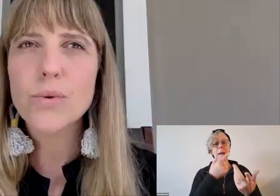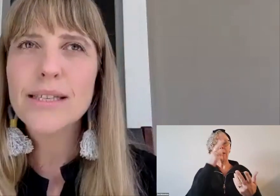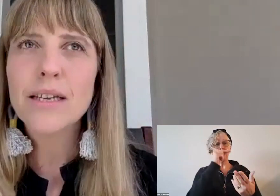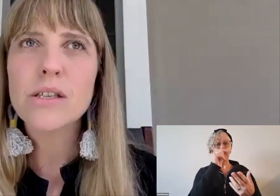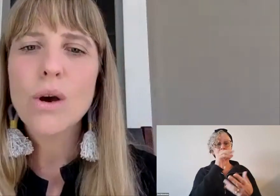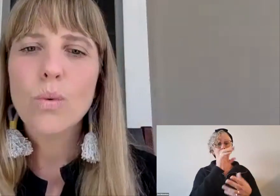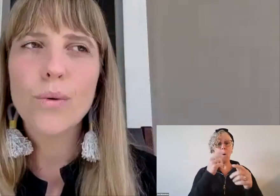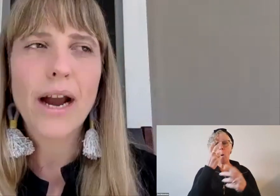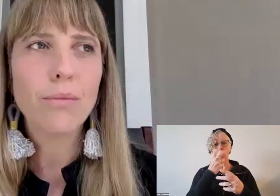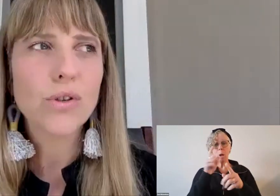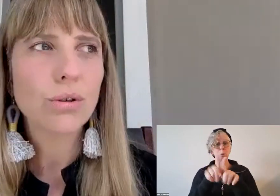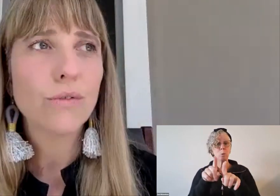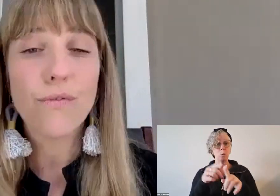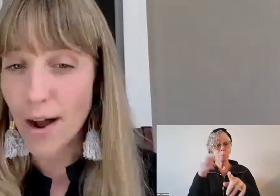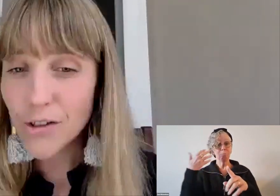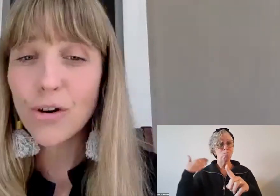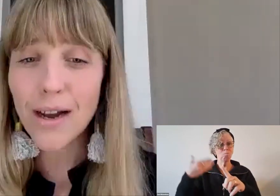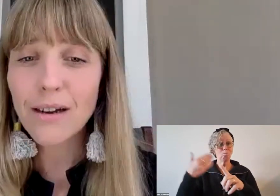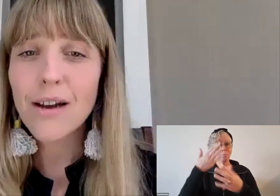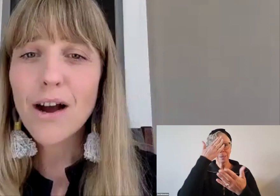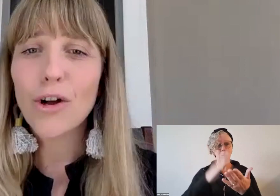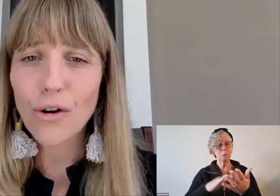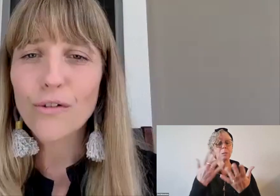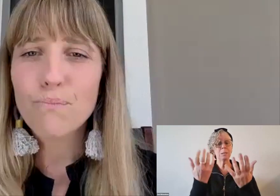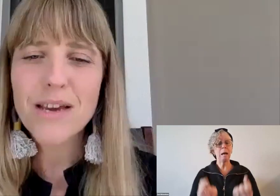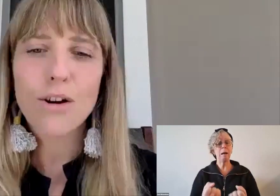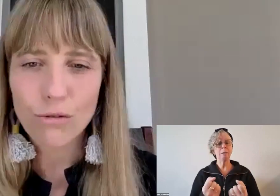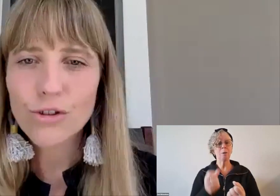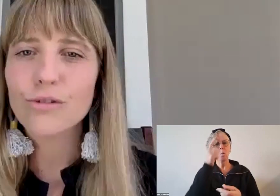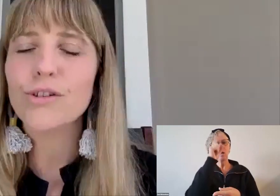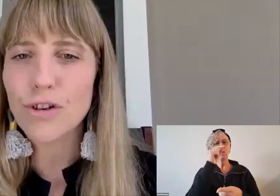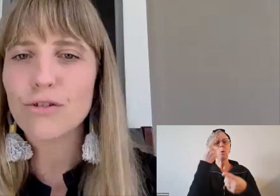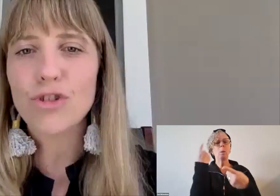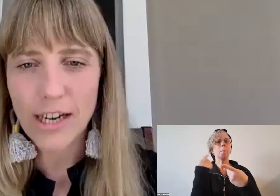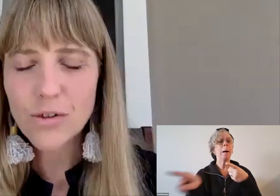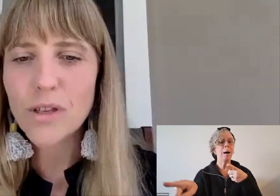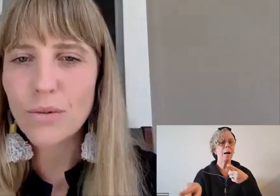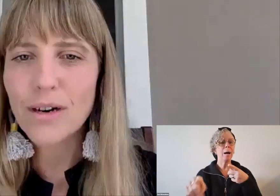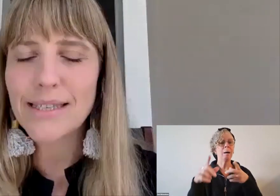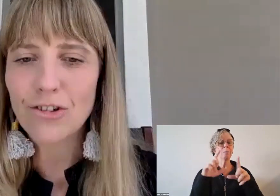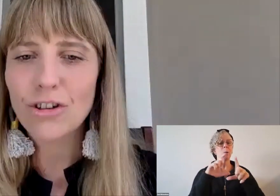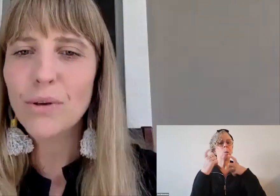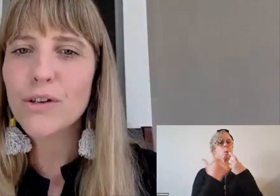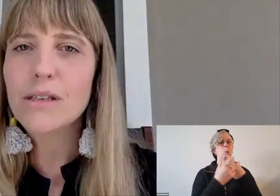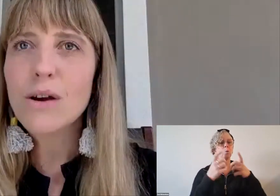So in a sense, we were able to fast-track a lot of big cultural and structural change within the organisation because